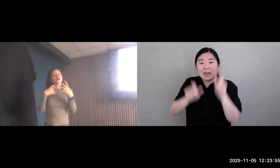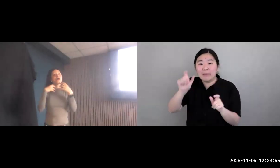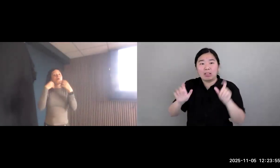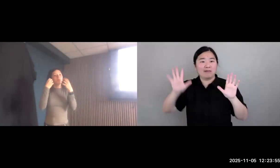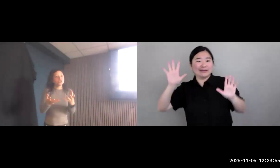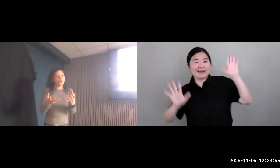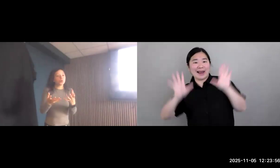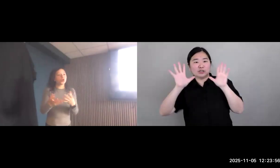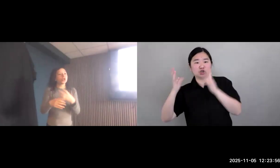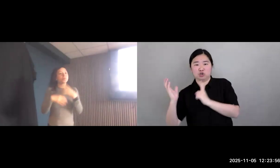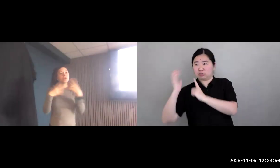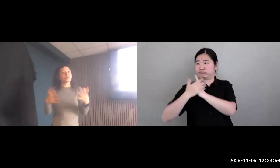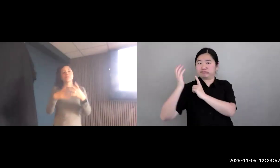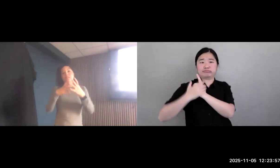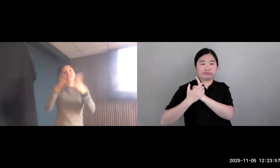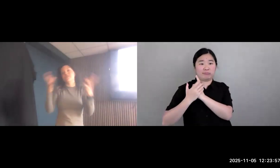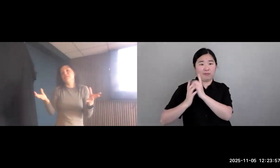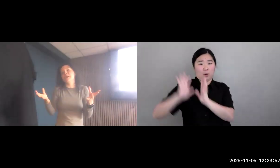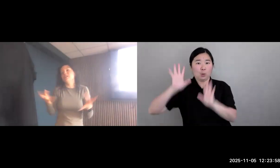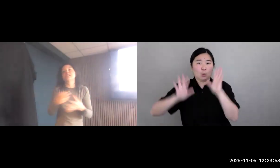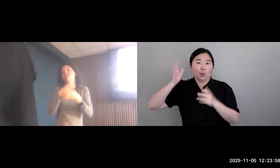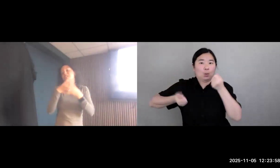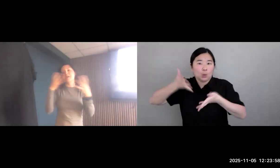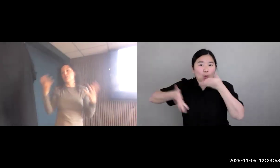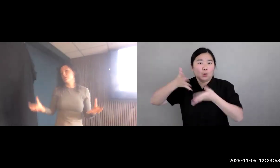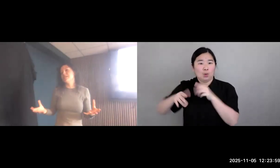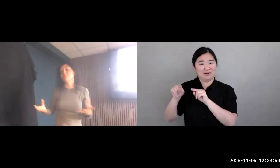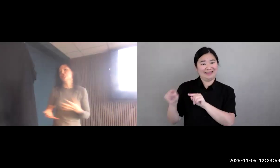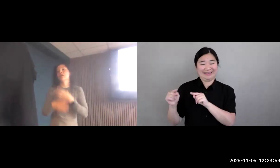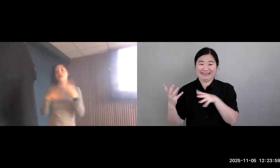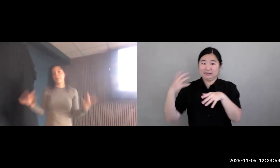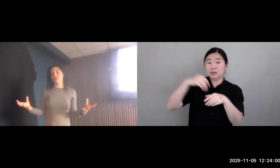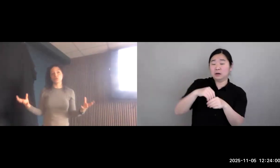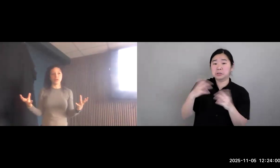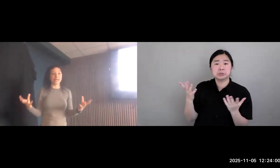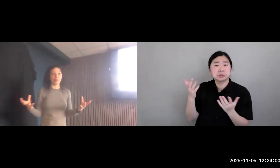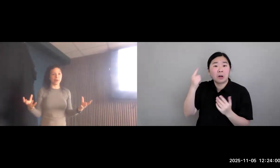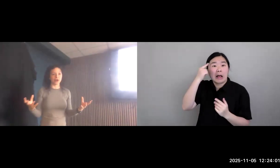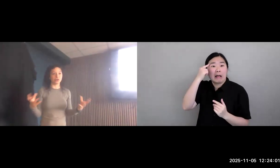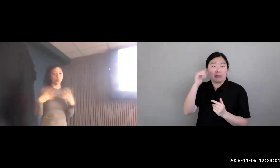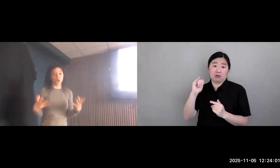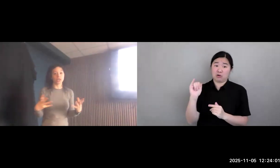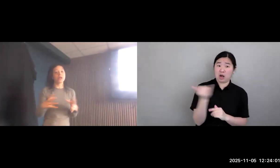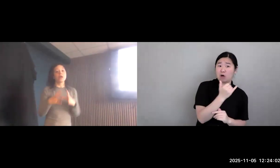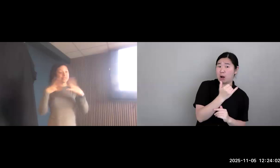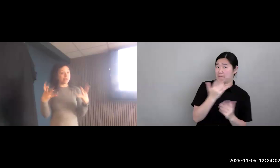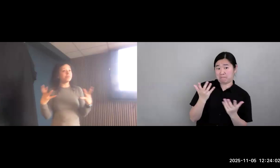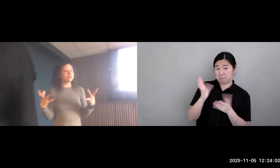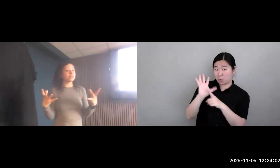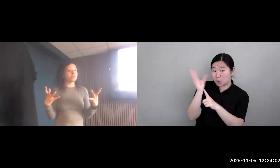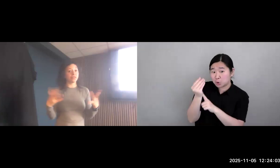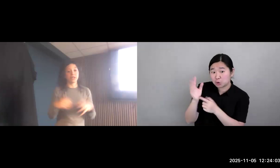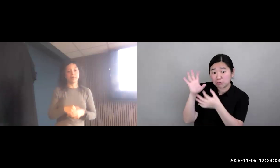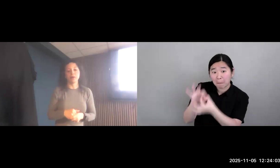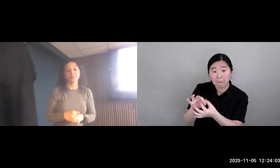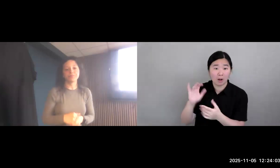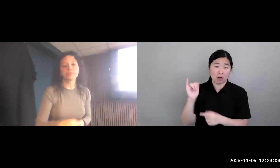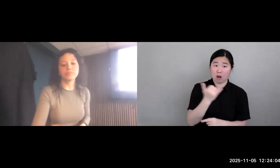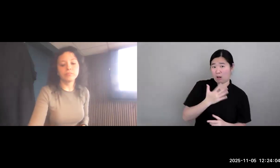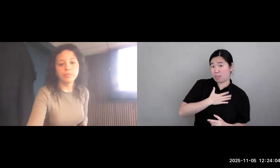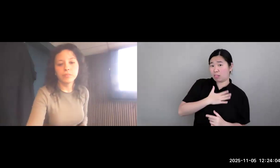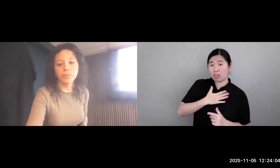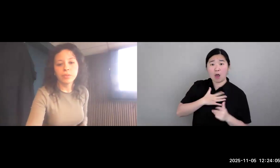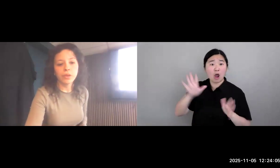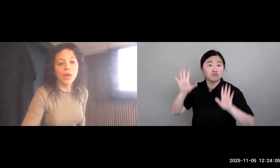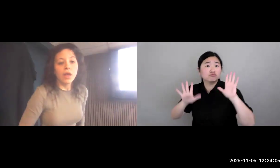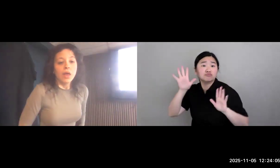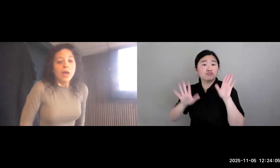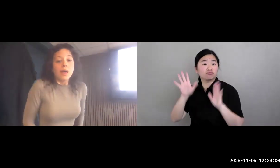much more work, because this is very speculative, this is based on perception, and not based on any empirical work. But it's something to think about.